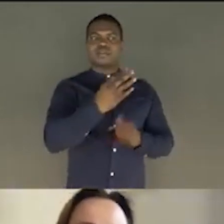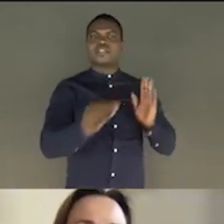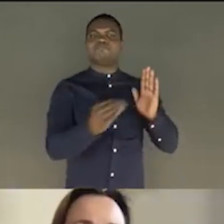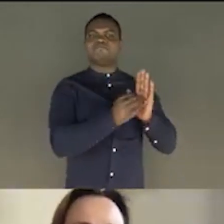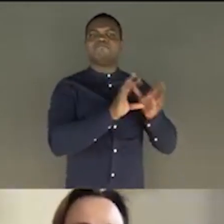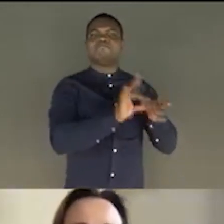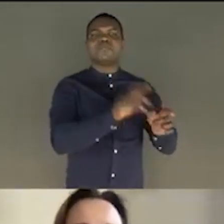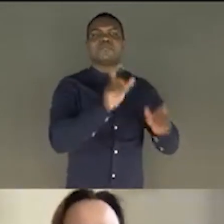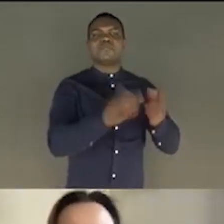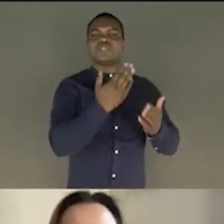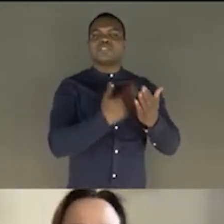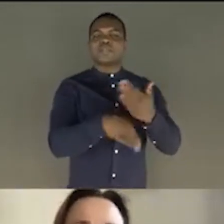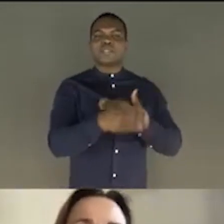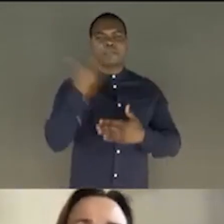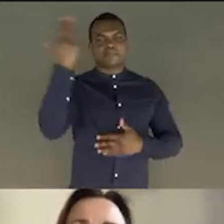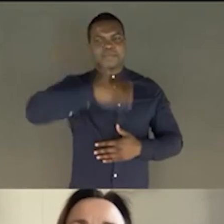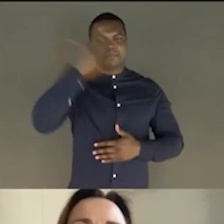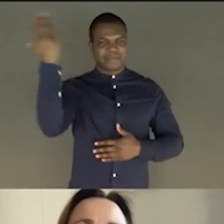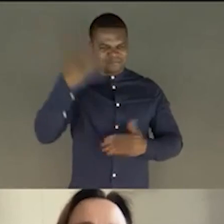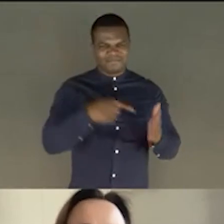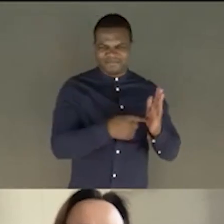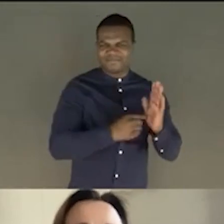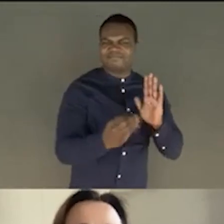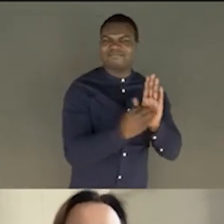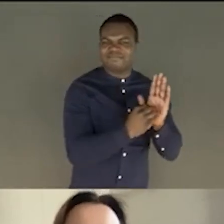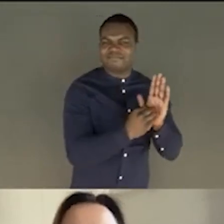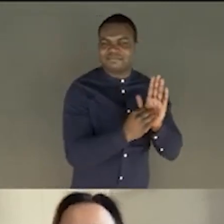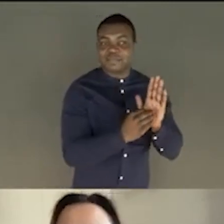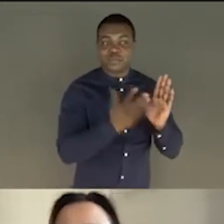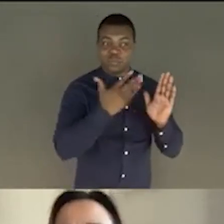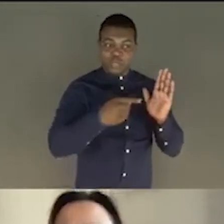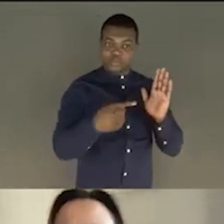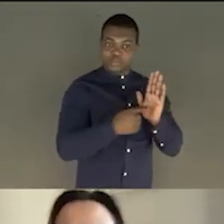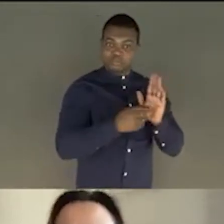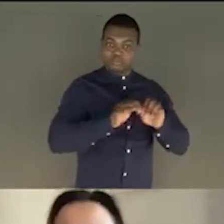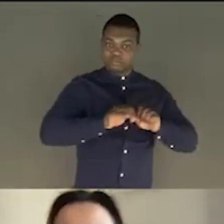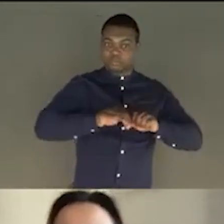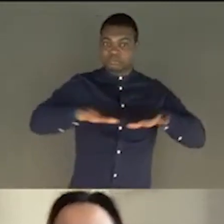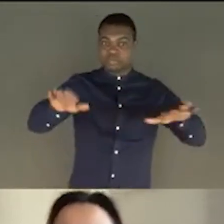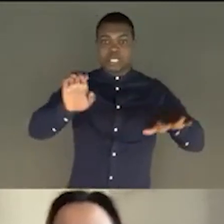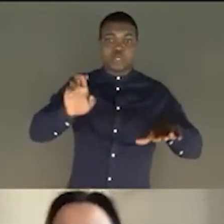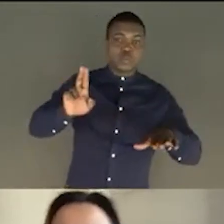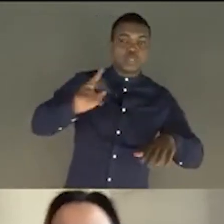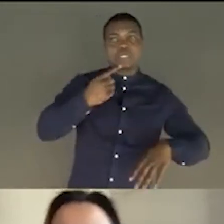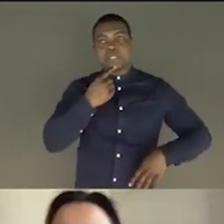to do with hidden disabilities, then we may be successful with that.